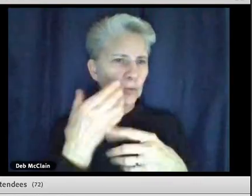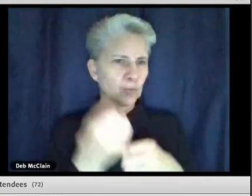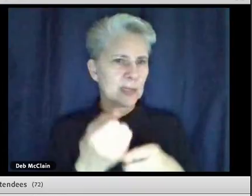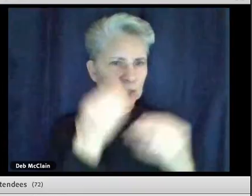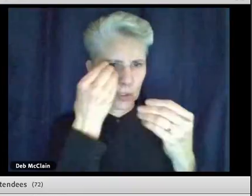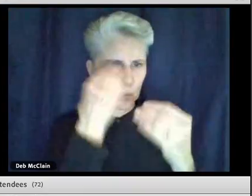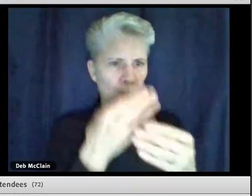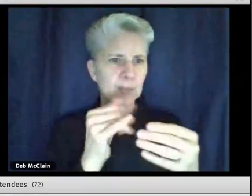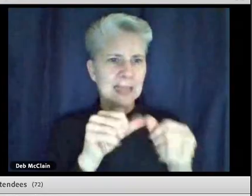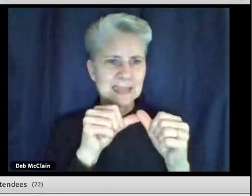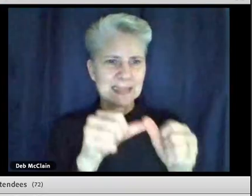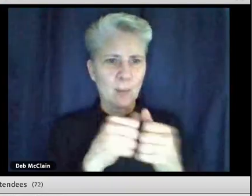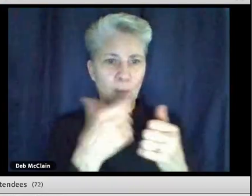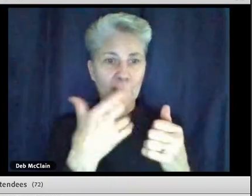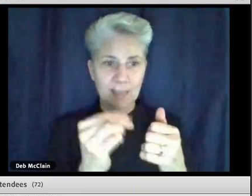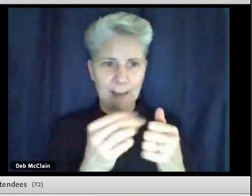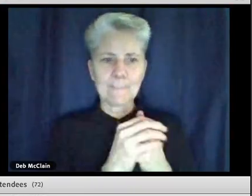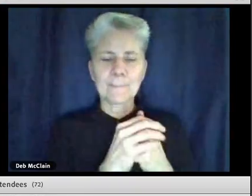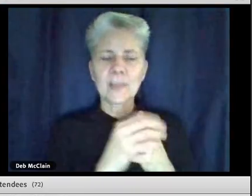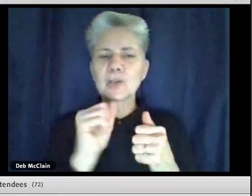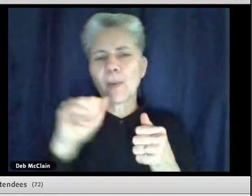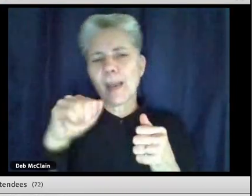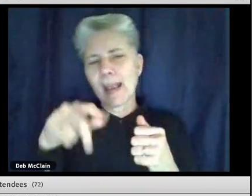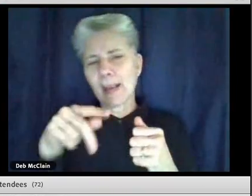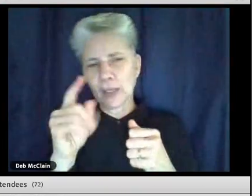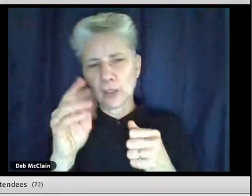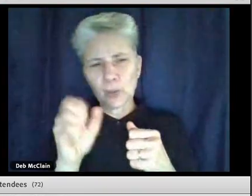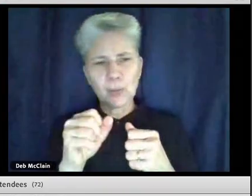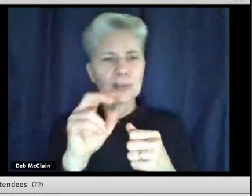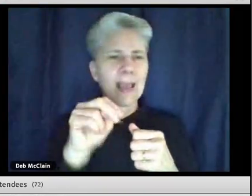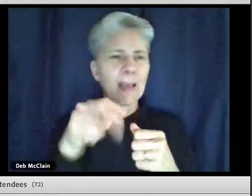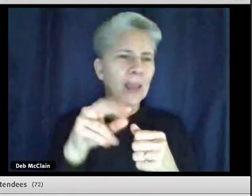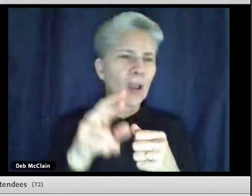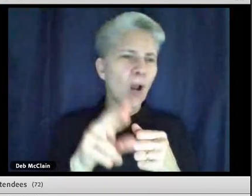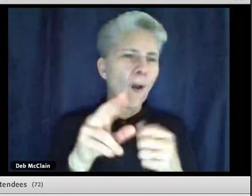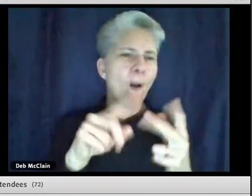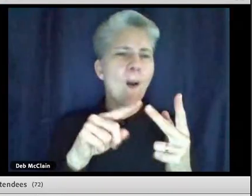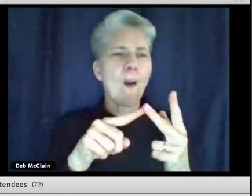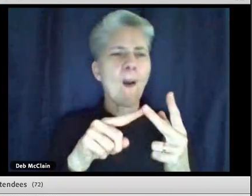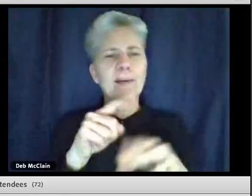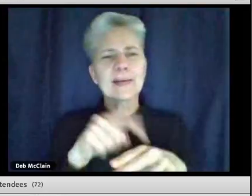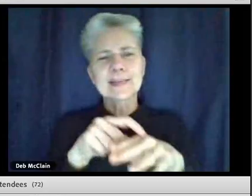and remember we talked about earlier, find a few trusted news sites and stick with them.